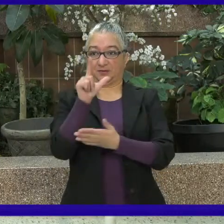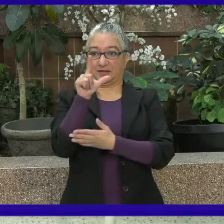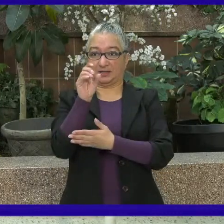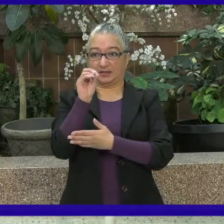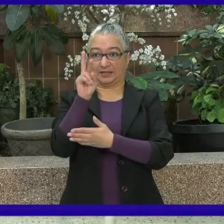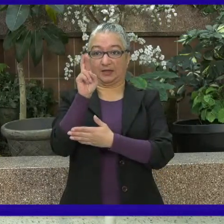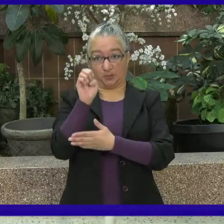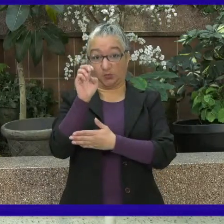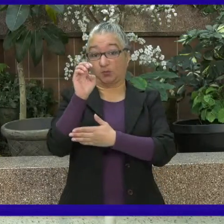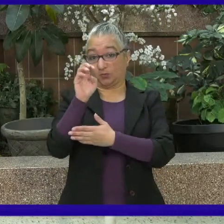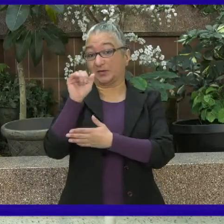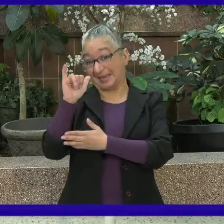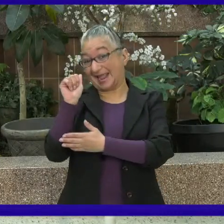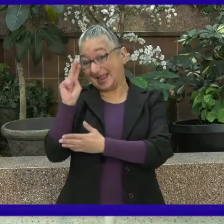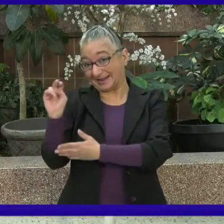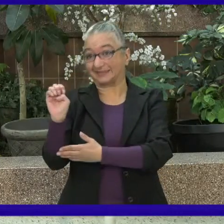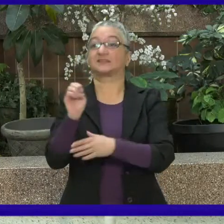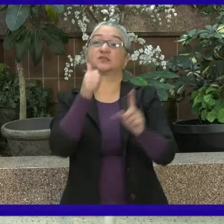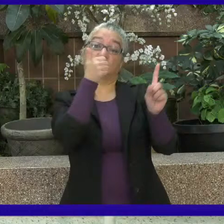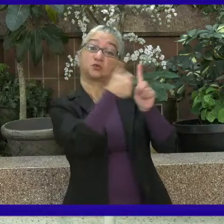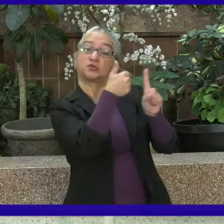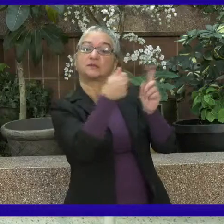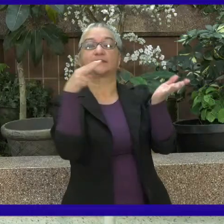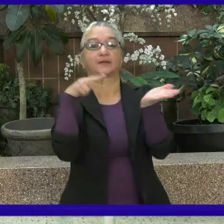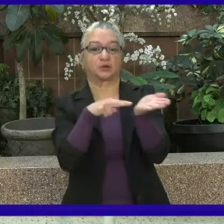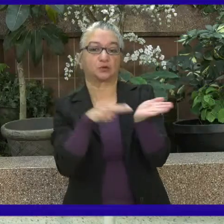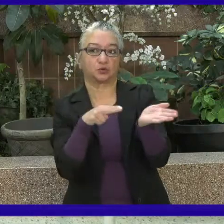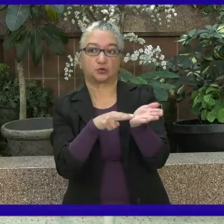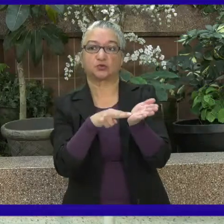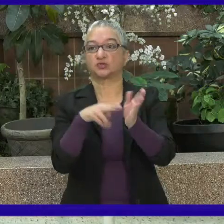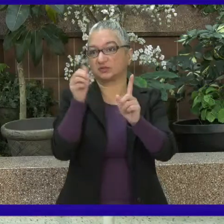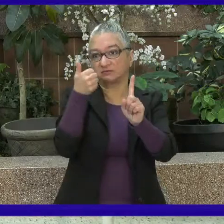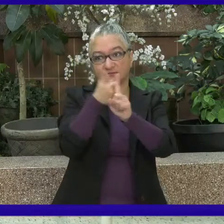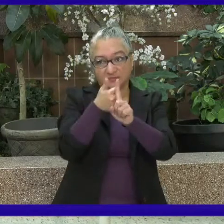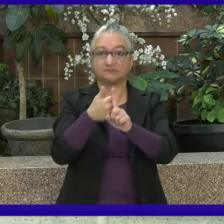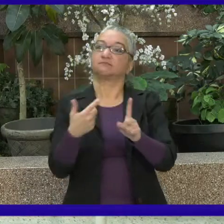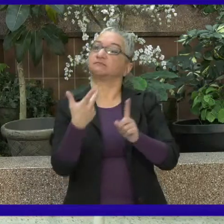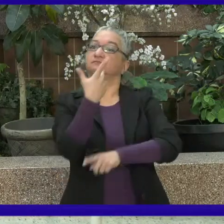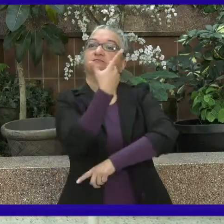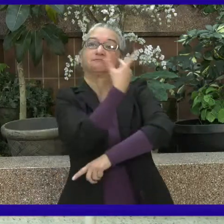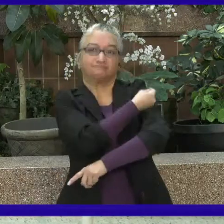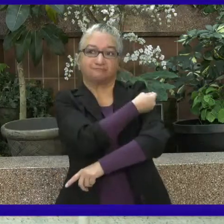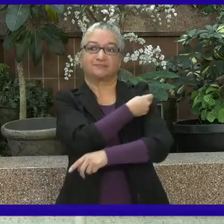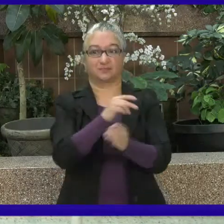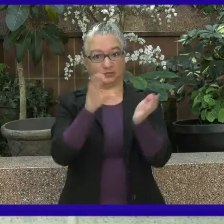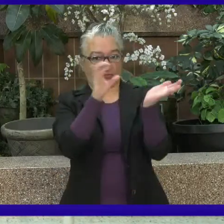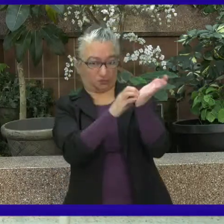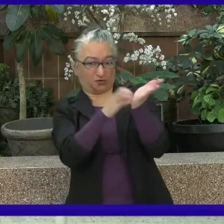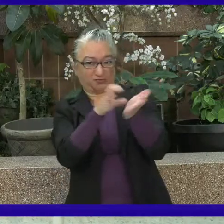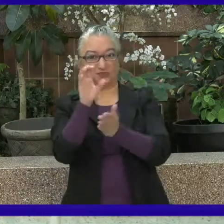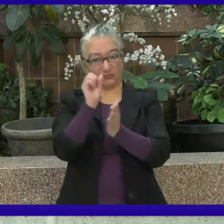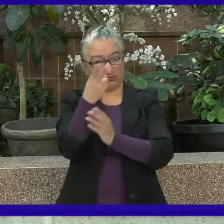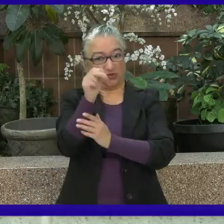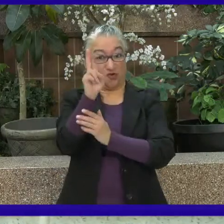day a year ago when covid came and the need arose laurie anne changed gears in her career